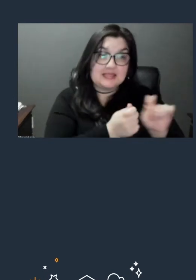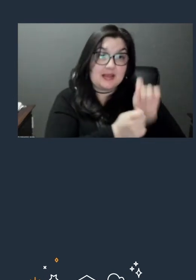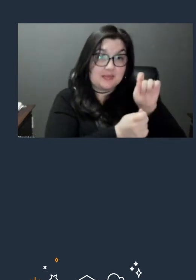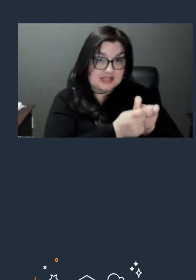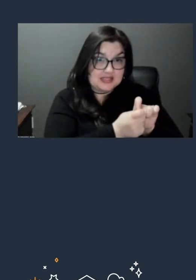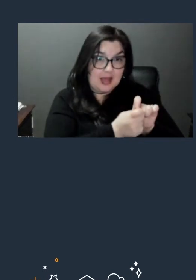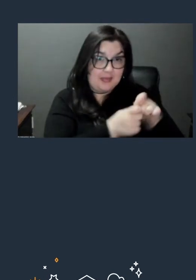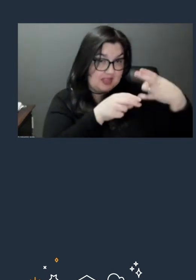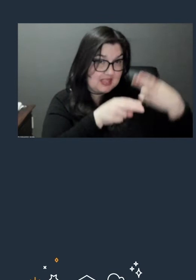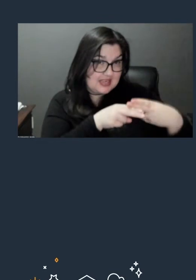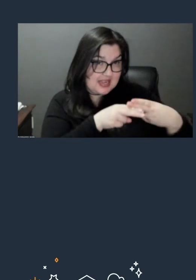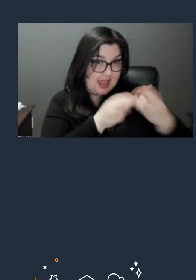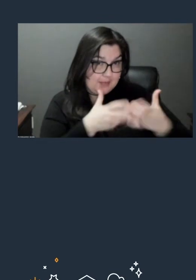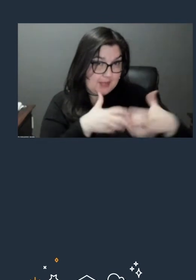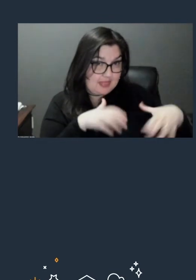that you want to give to.